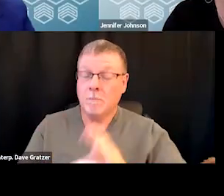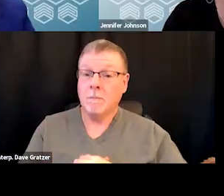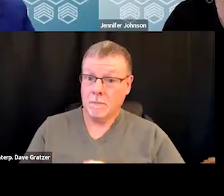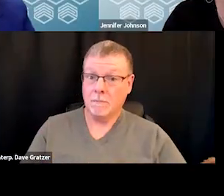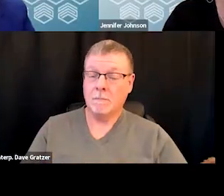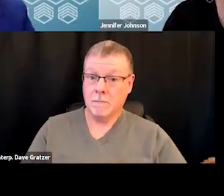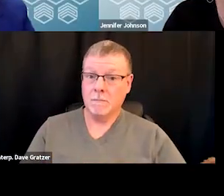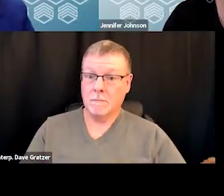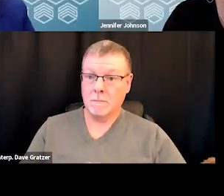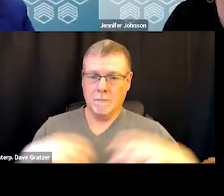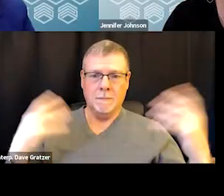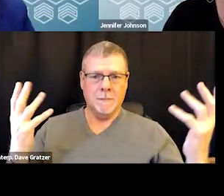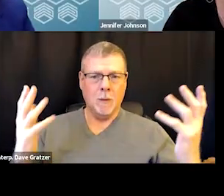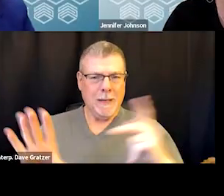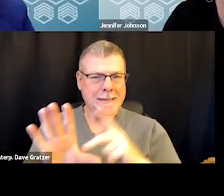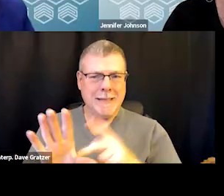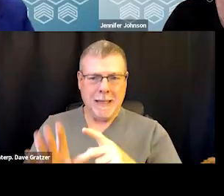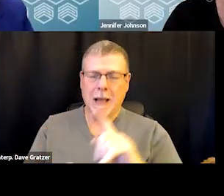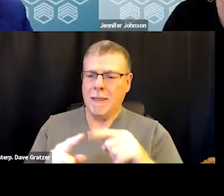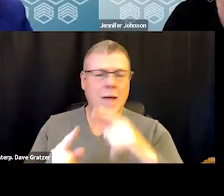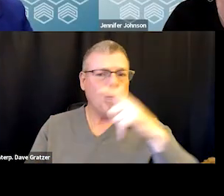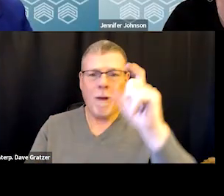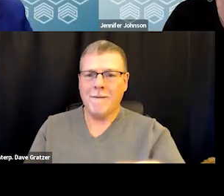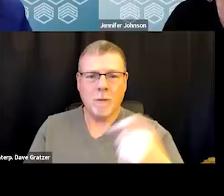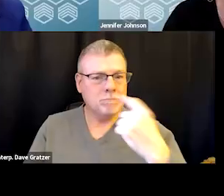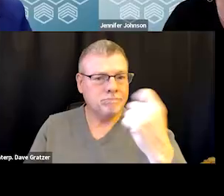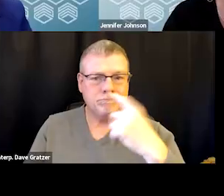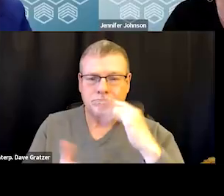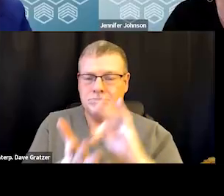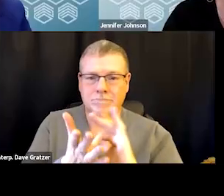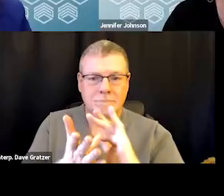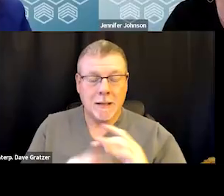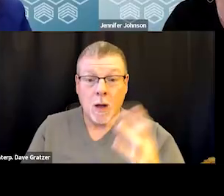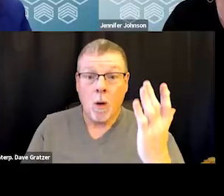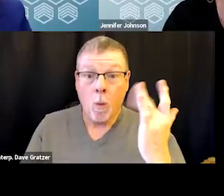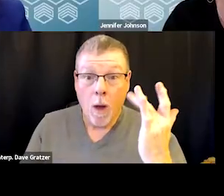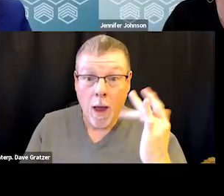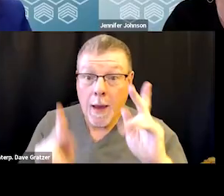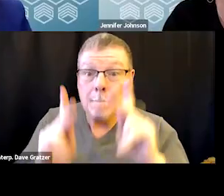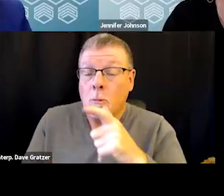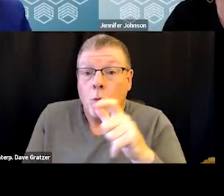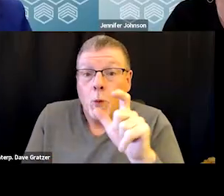So I've had psychiatrists then stop prescribing psychotropic medication because the person didn't need it any longer.